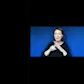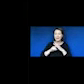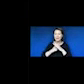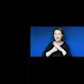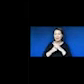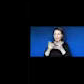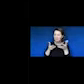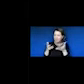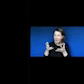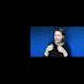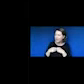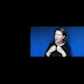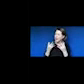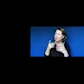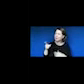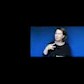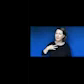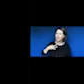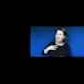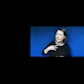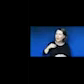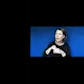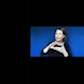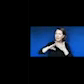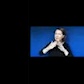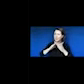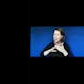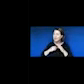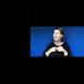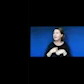he was volunteering already in the community and how involved he already was, as well as